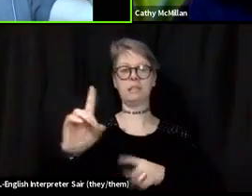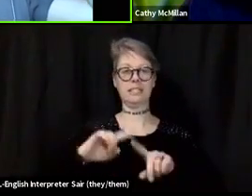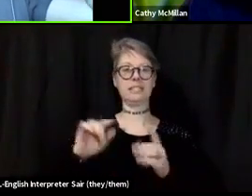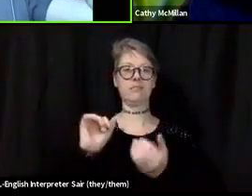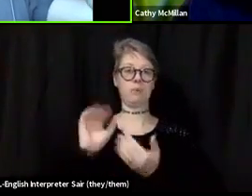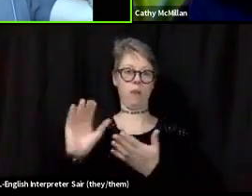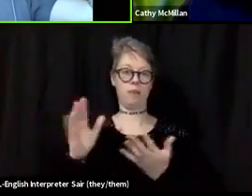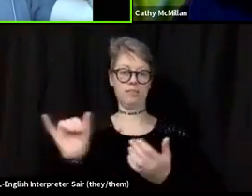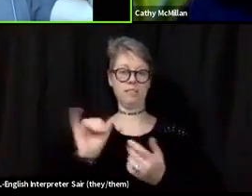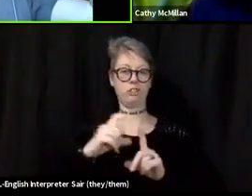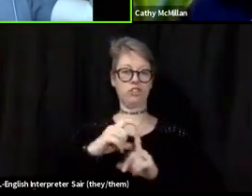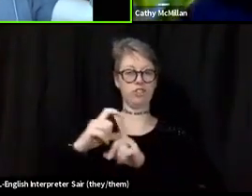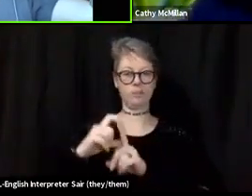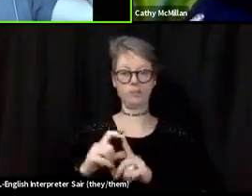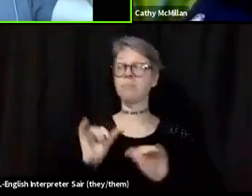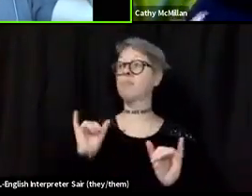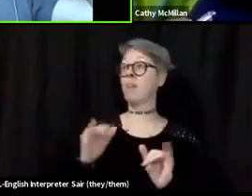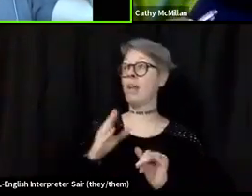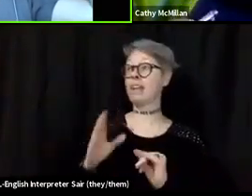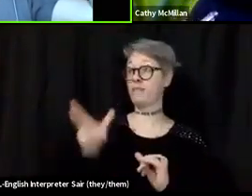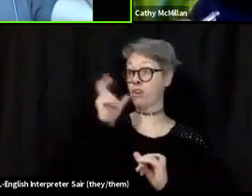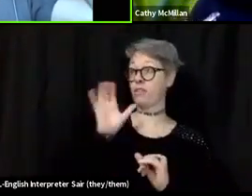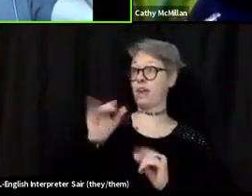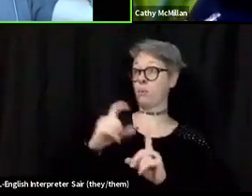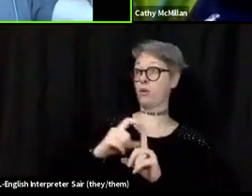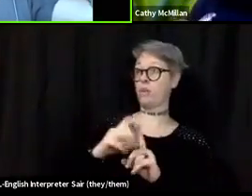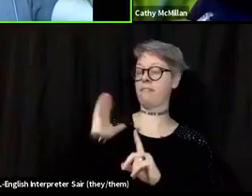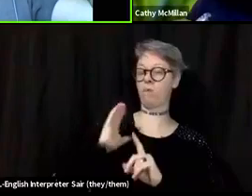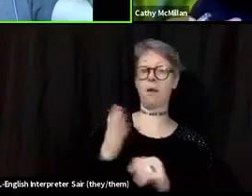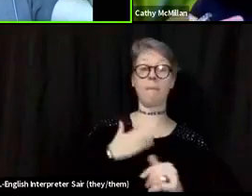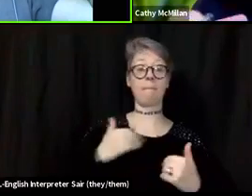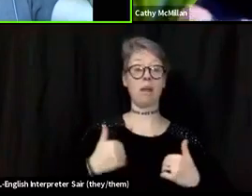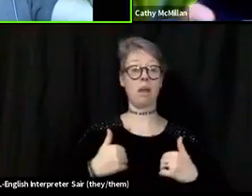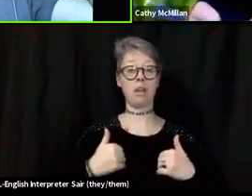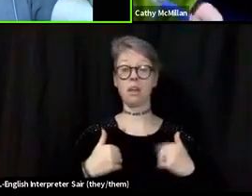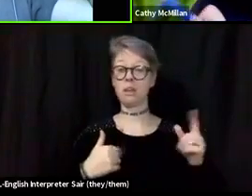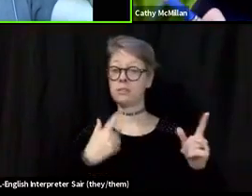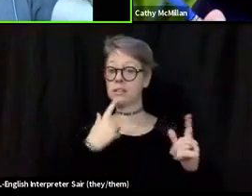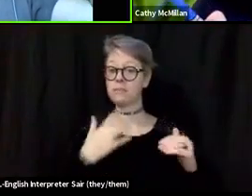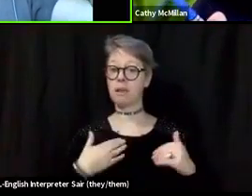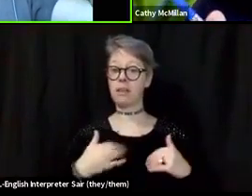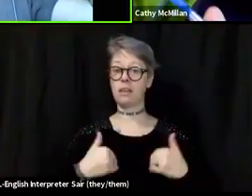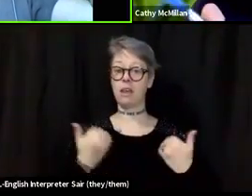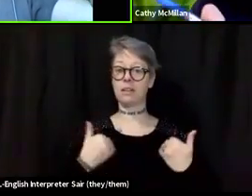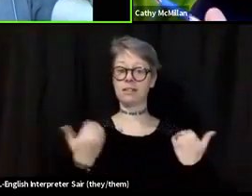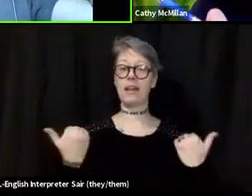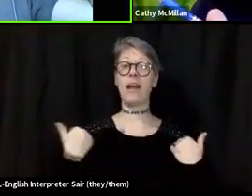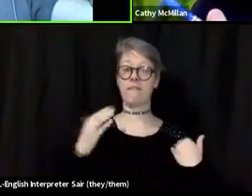learning learning disability. Okay learning disability. Okay, okay, because I've not heard that before. My youngest has. learn